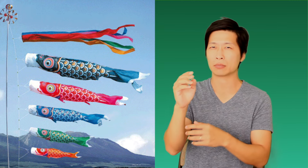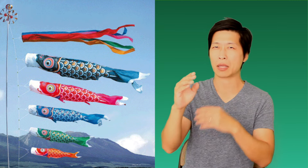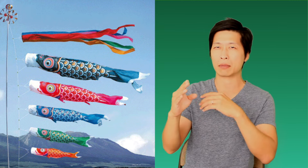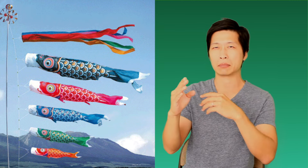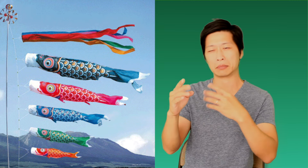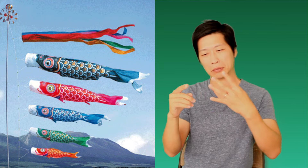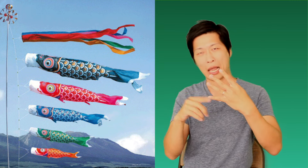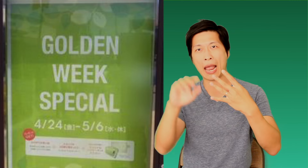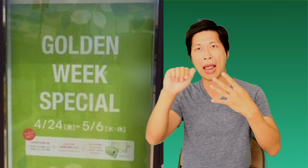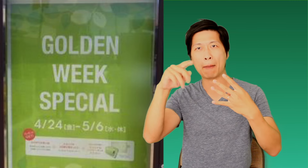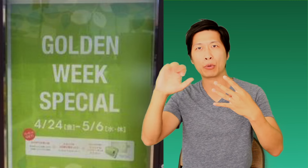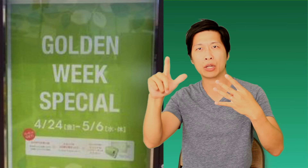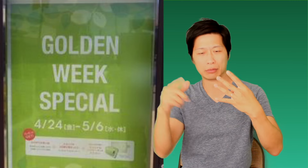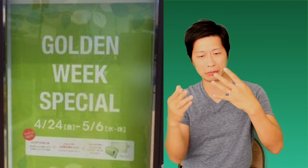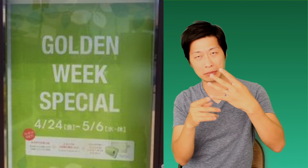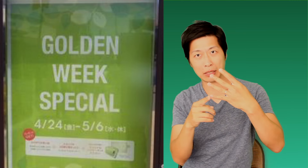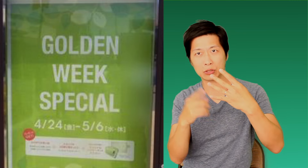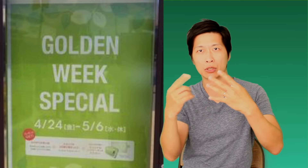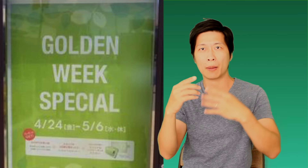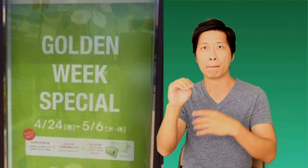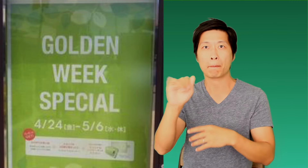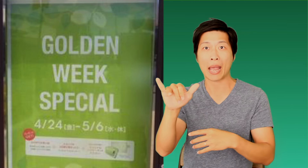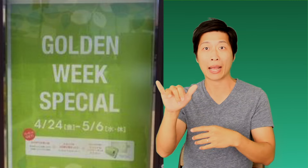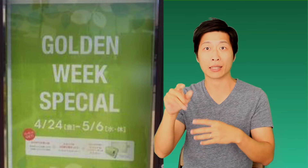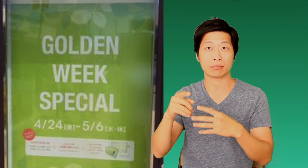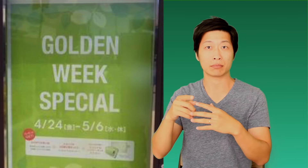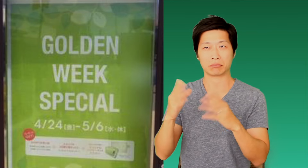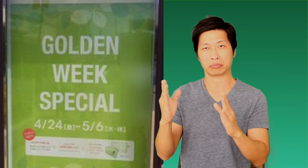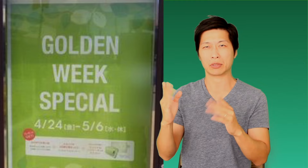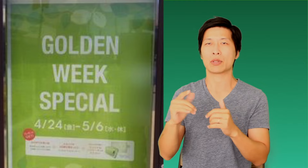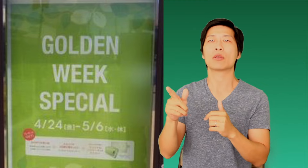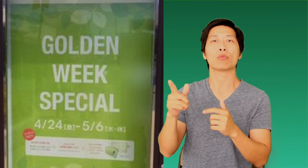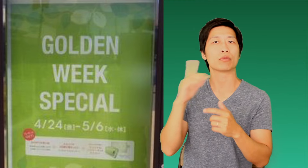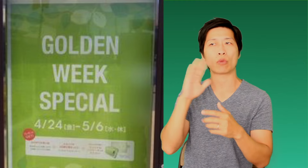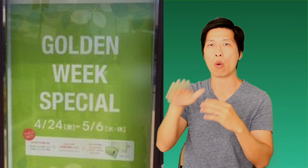of April beginning of May. All the shops